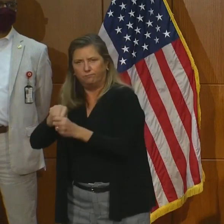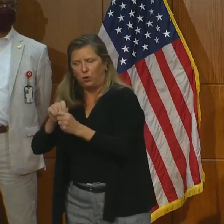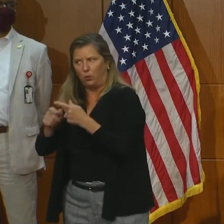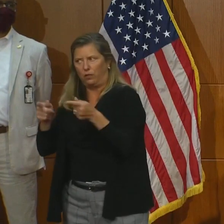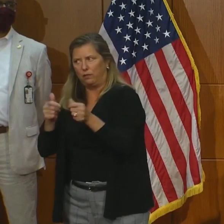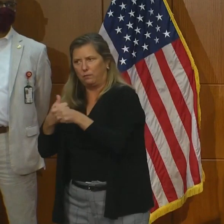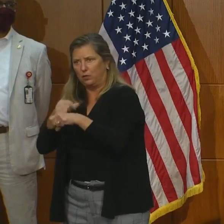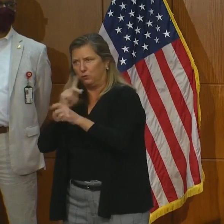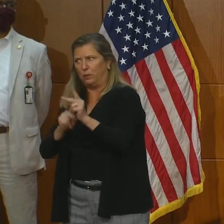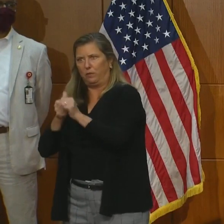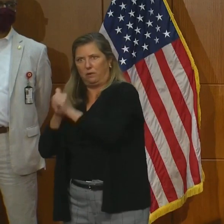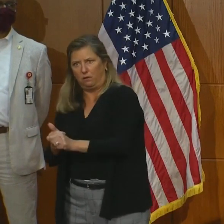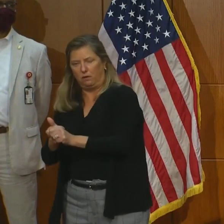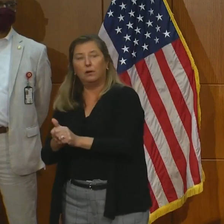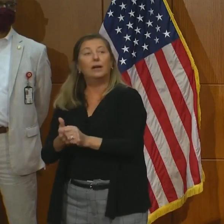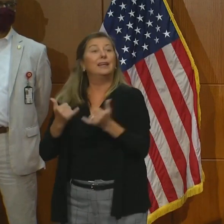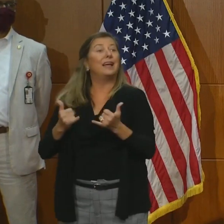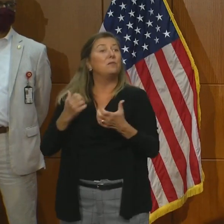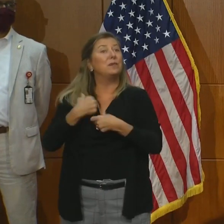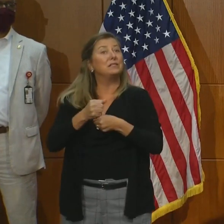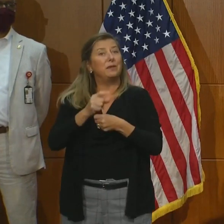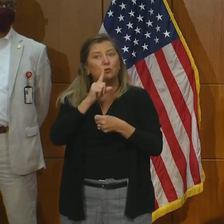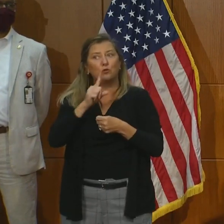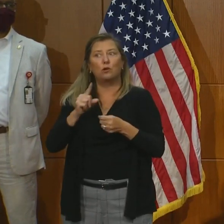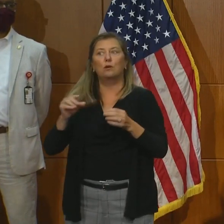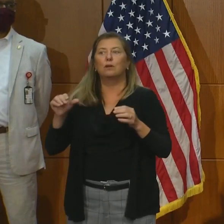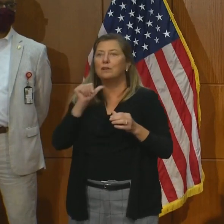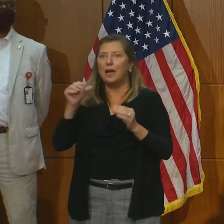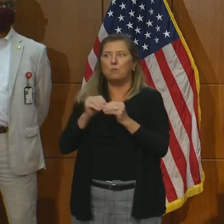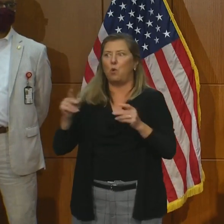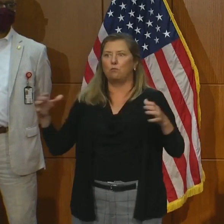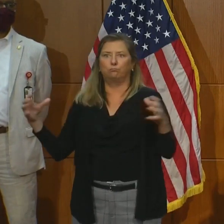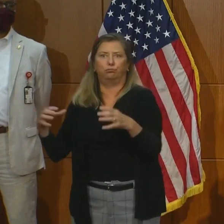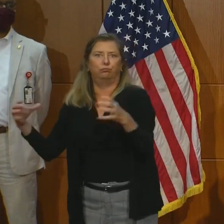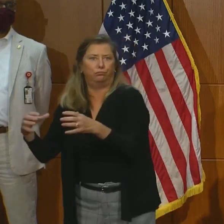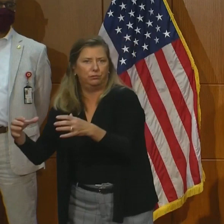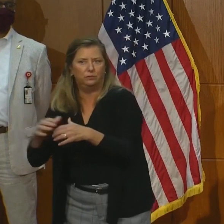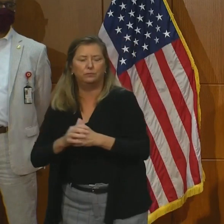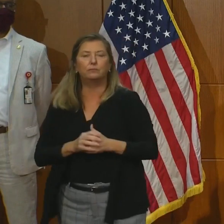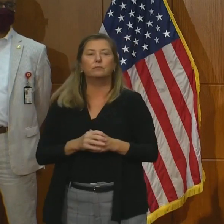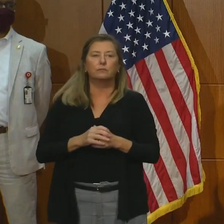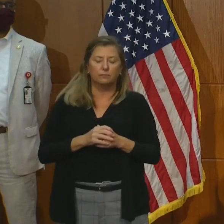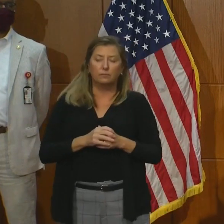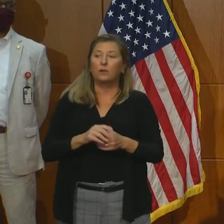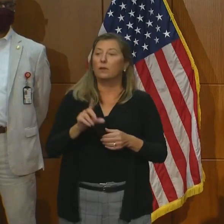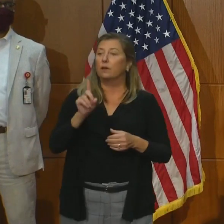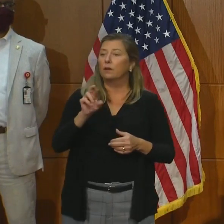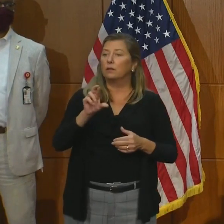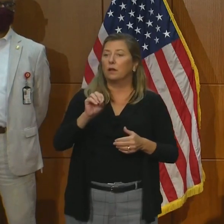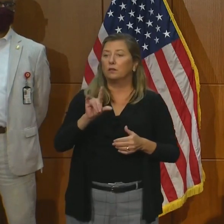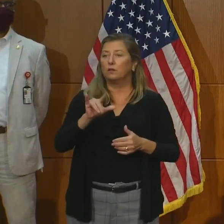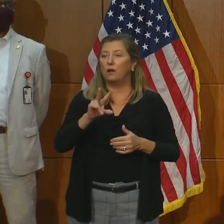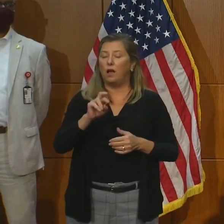THROUGH THE HEALTH DEPARTMENT ABC AND OTHER AGENCIES NOW WE